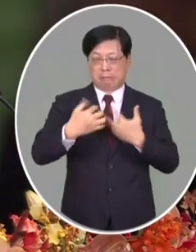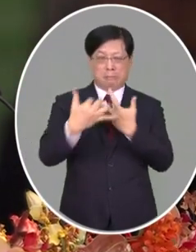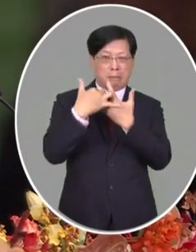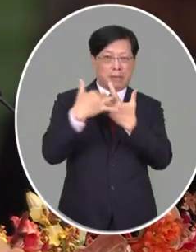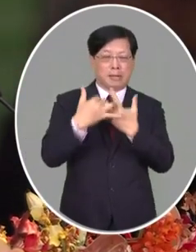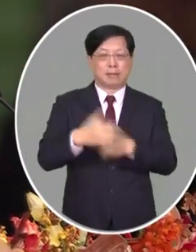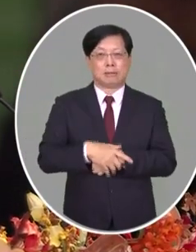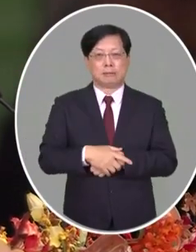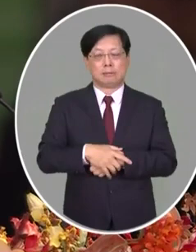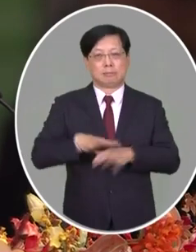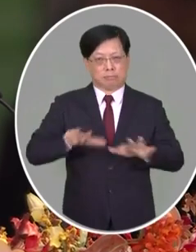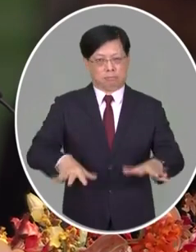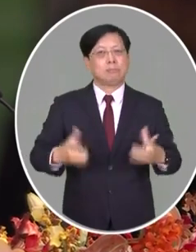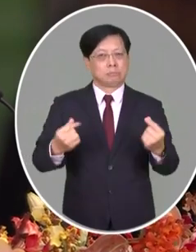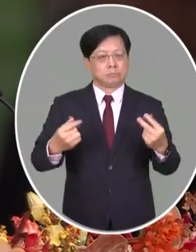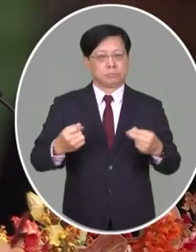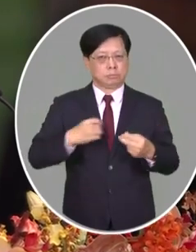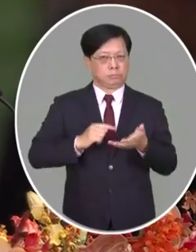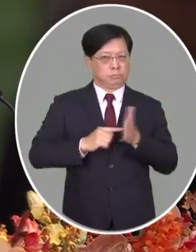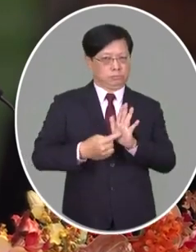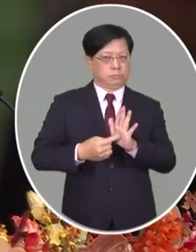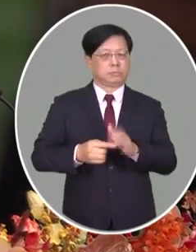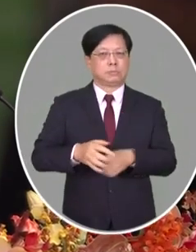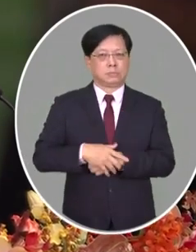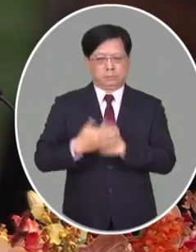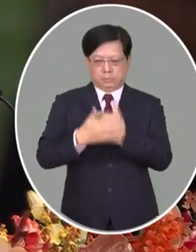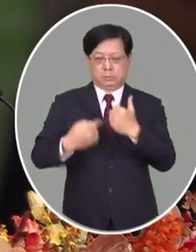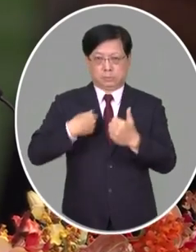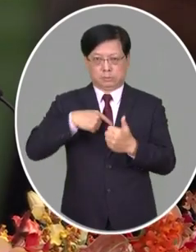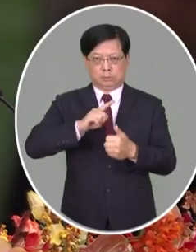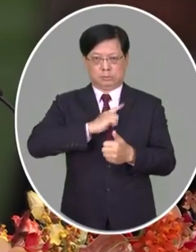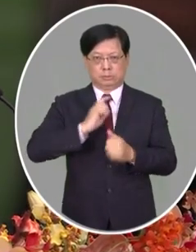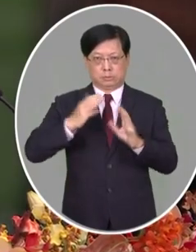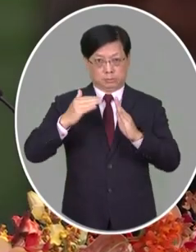we must show our determination to protect our country